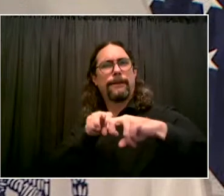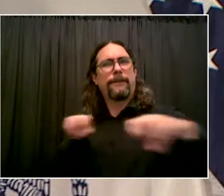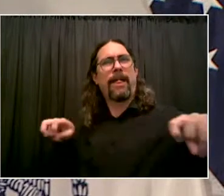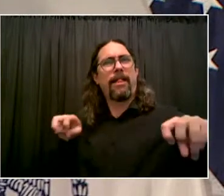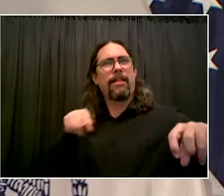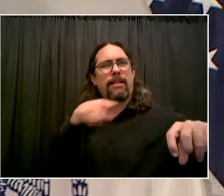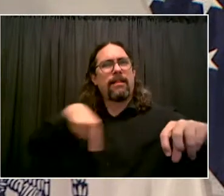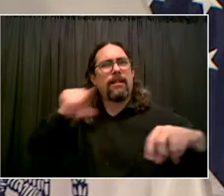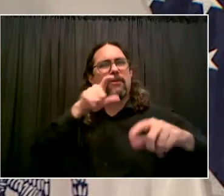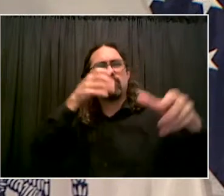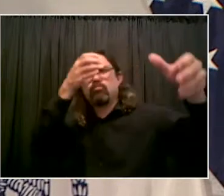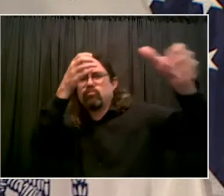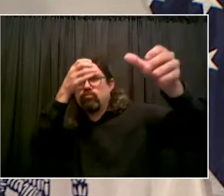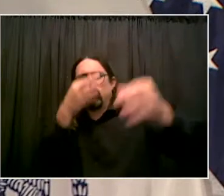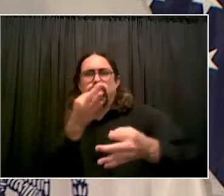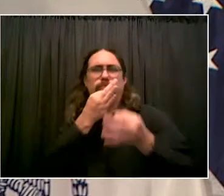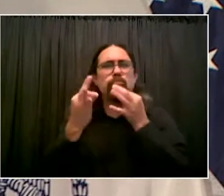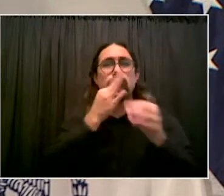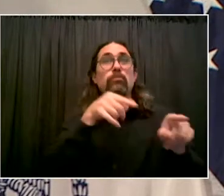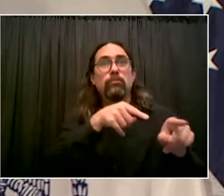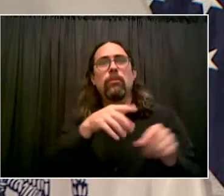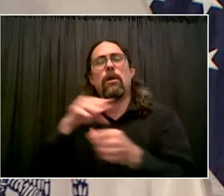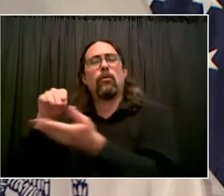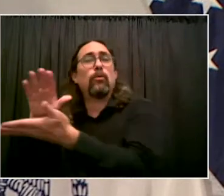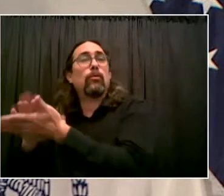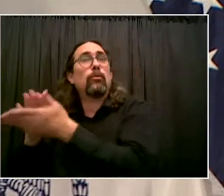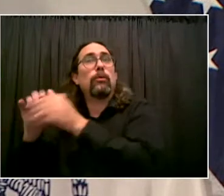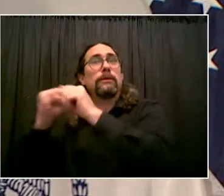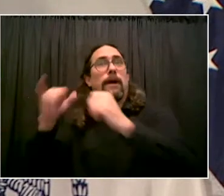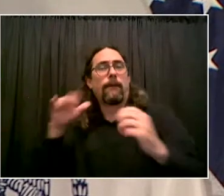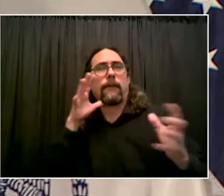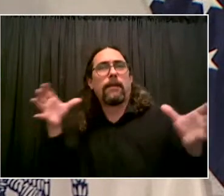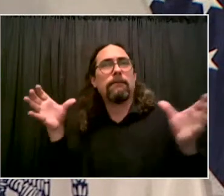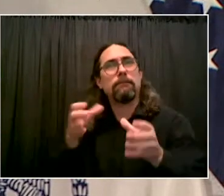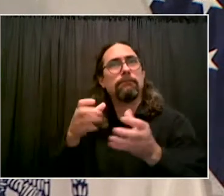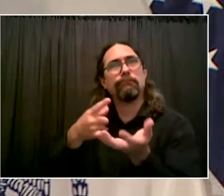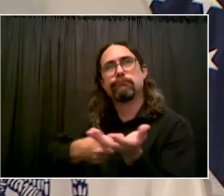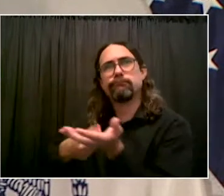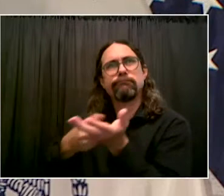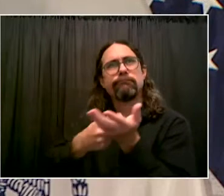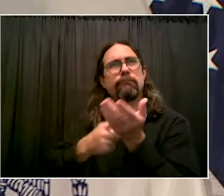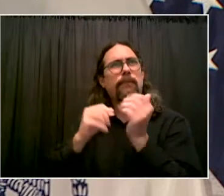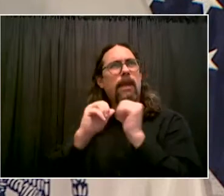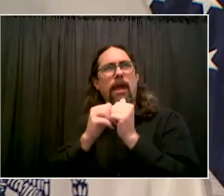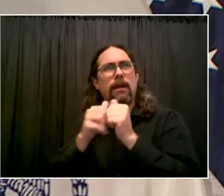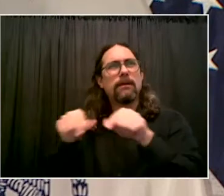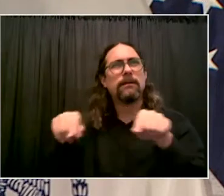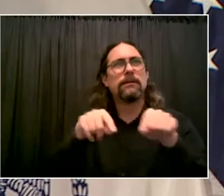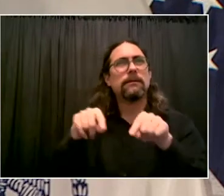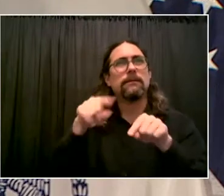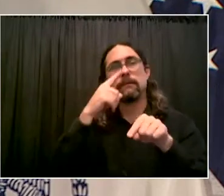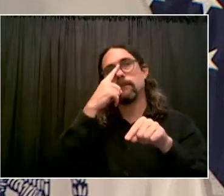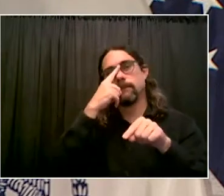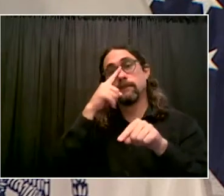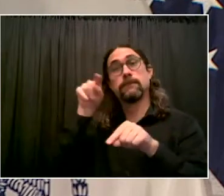BACK AND RECOMMENDED THAT YOU REALLY KINDA MOVE TOWARDS